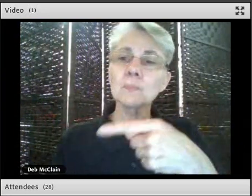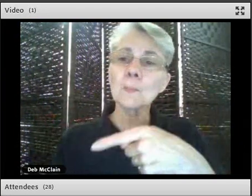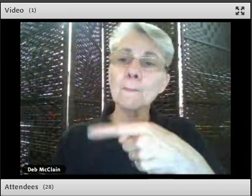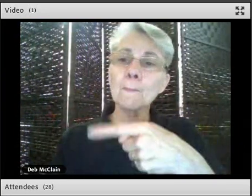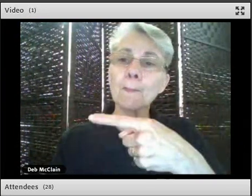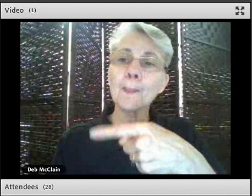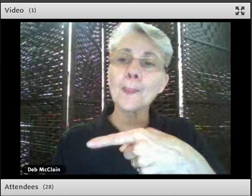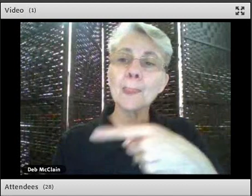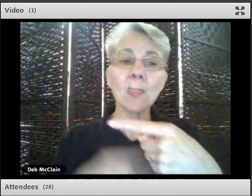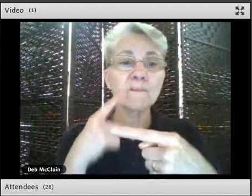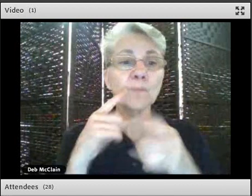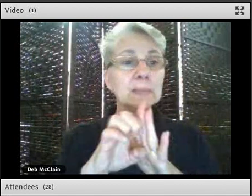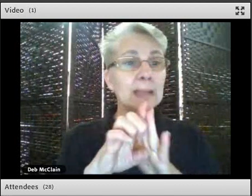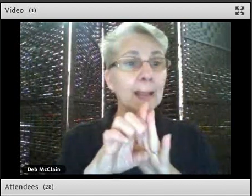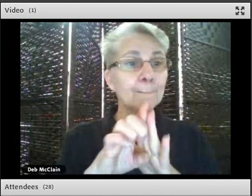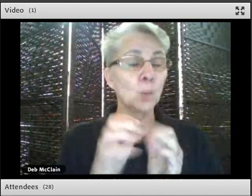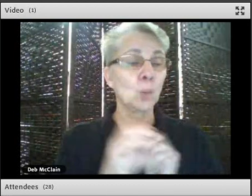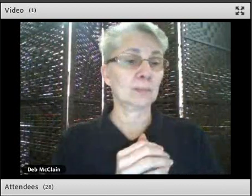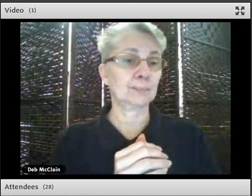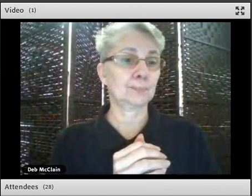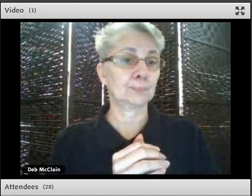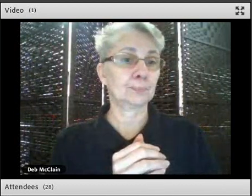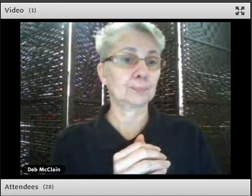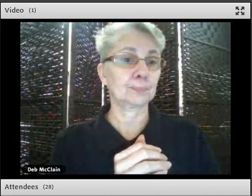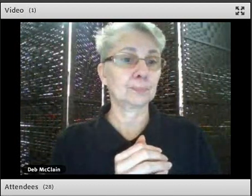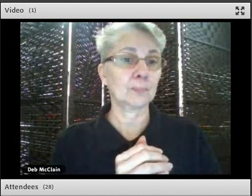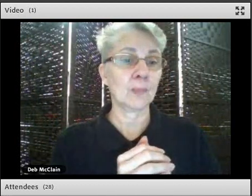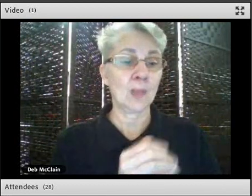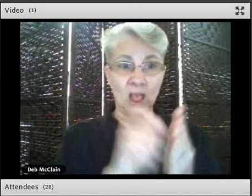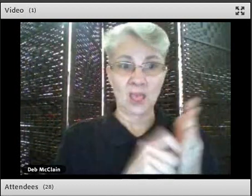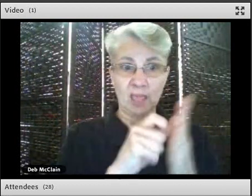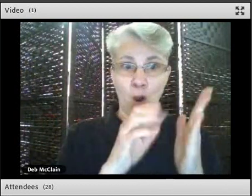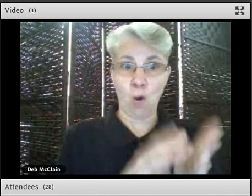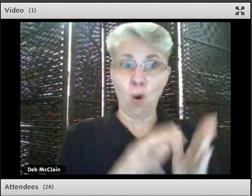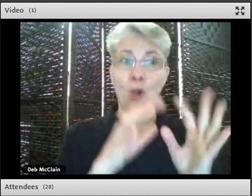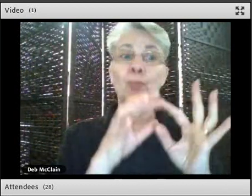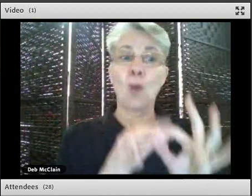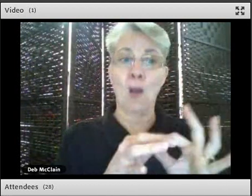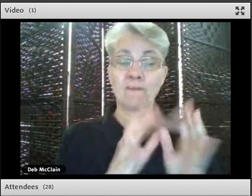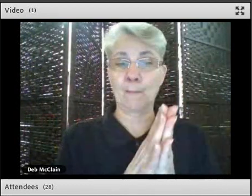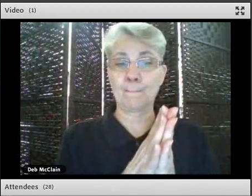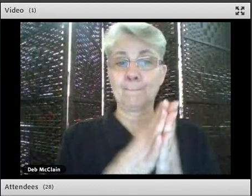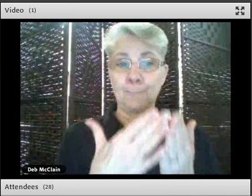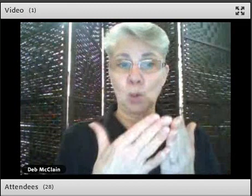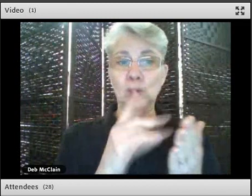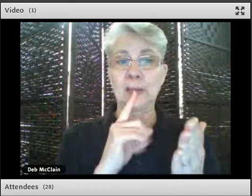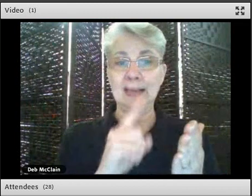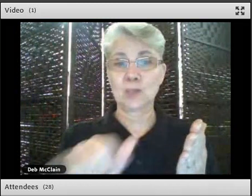is also the narrator on the audio recording, then you would have two different roles,